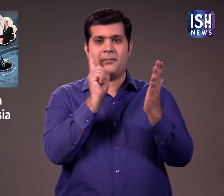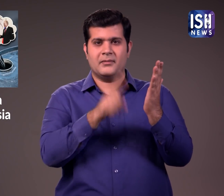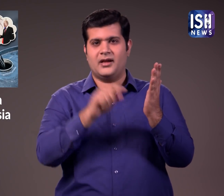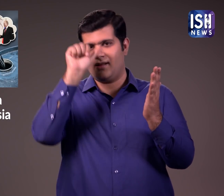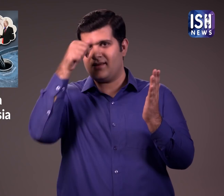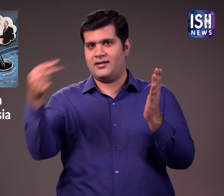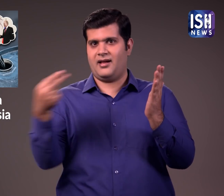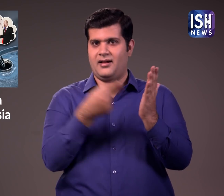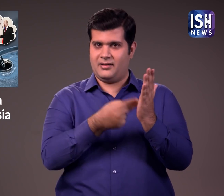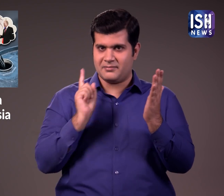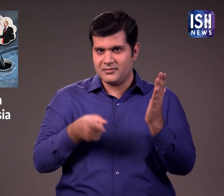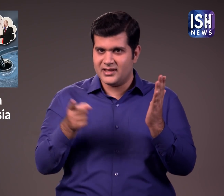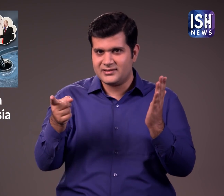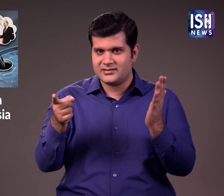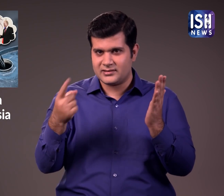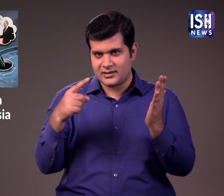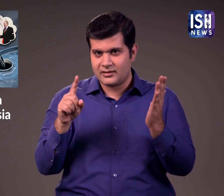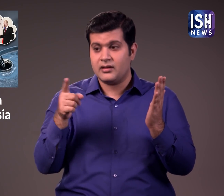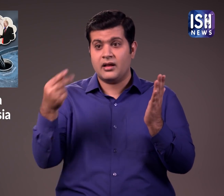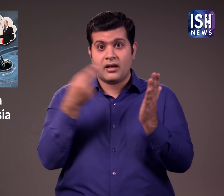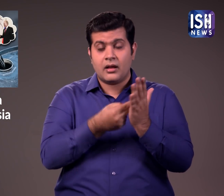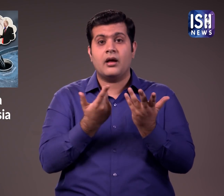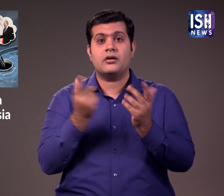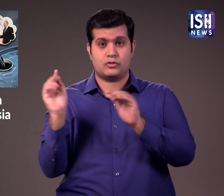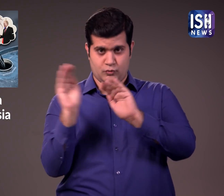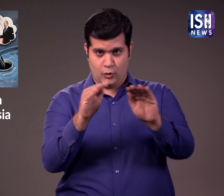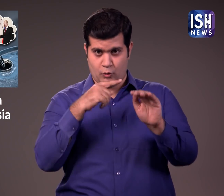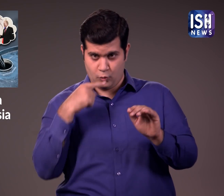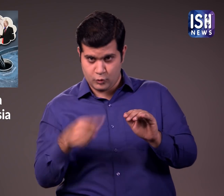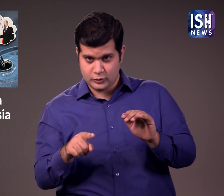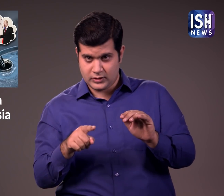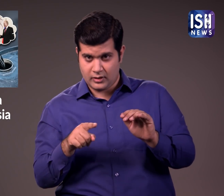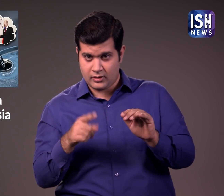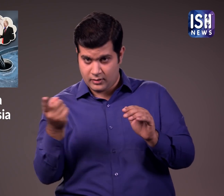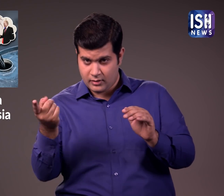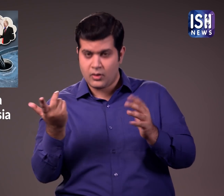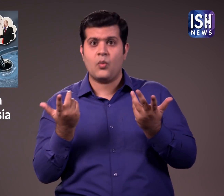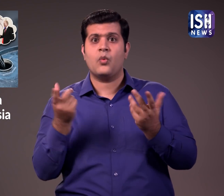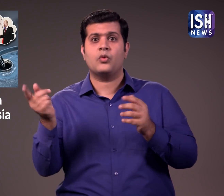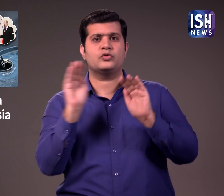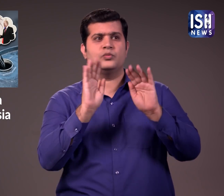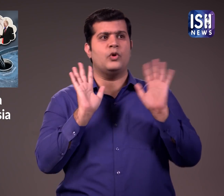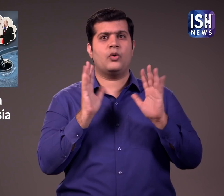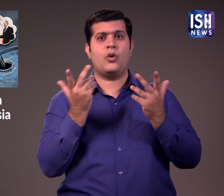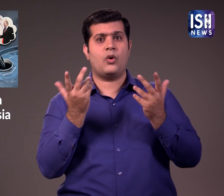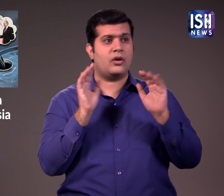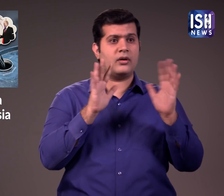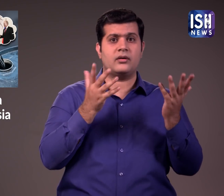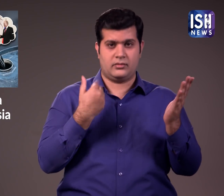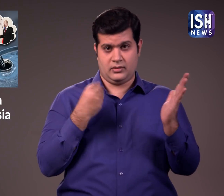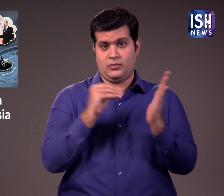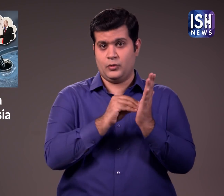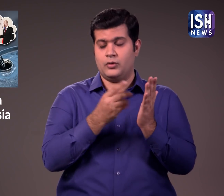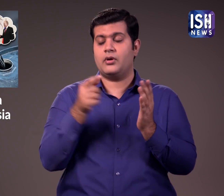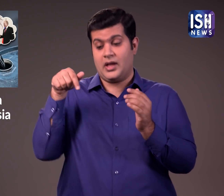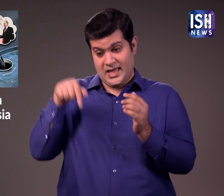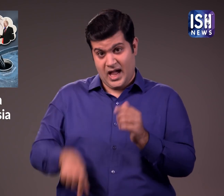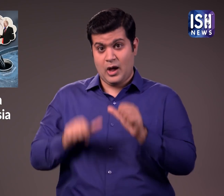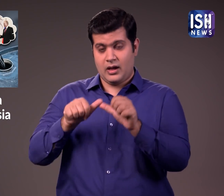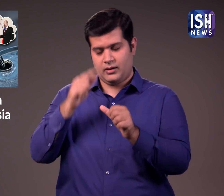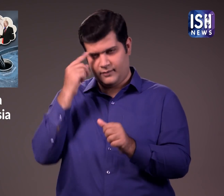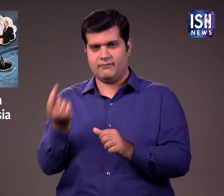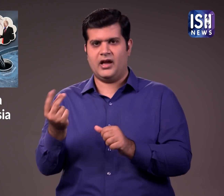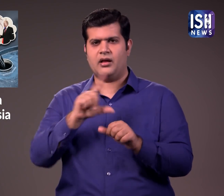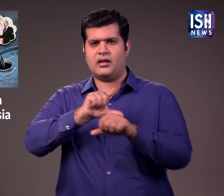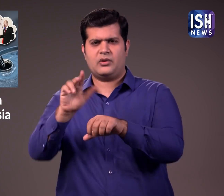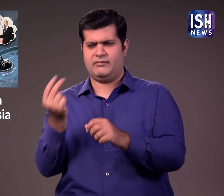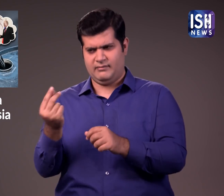does India want to be known as a country that supported Russia and the war in Ukraine? India needs to make a decision."